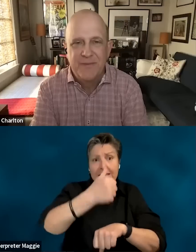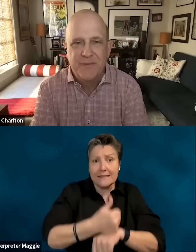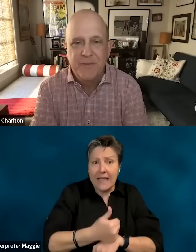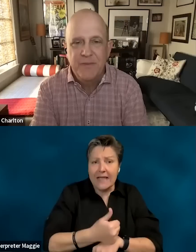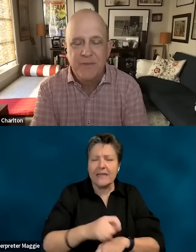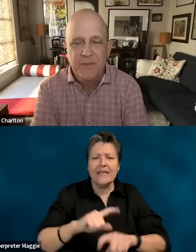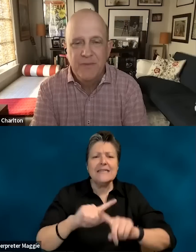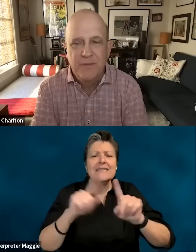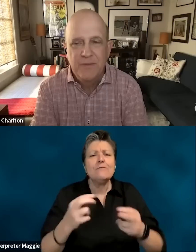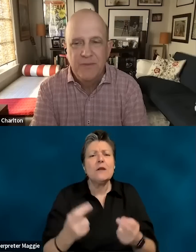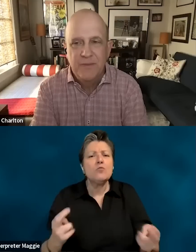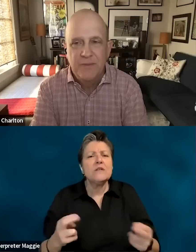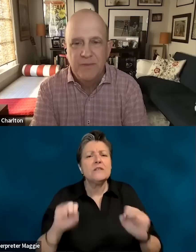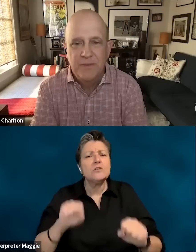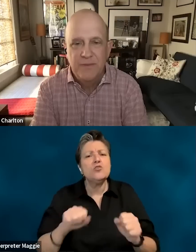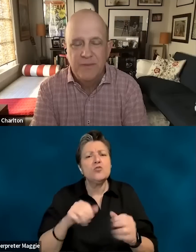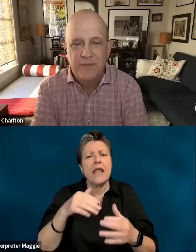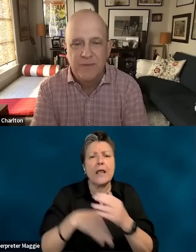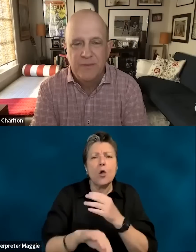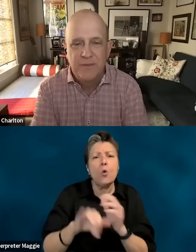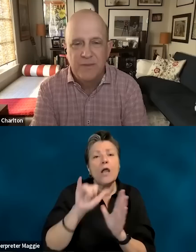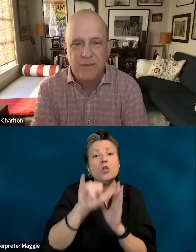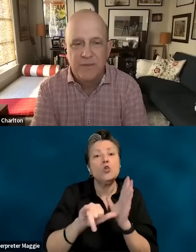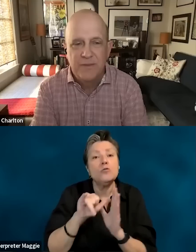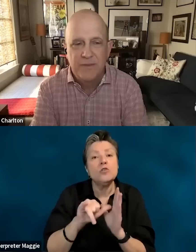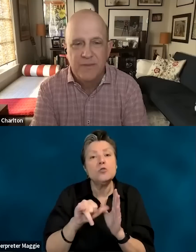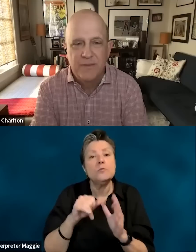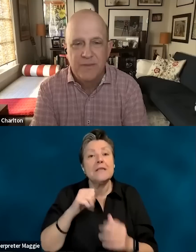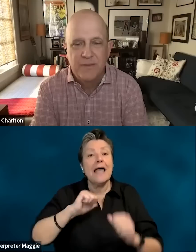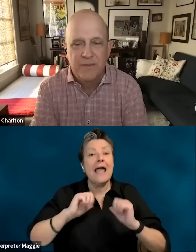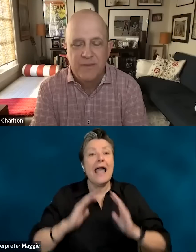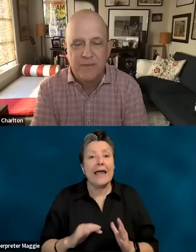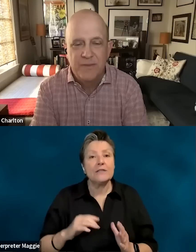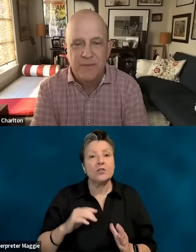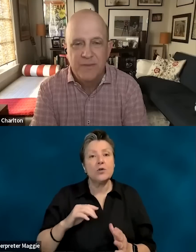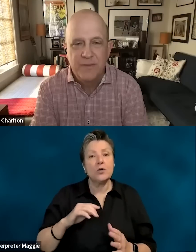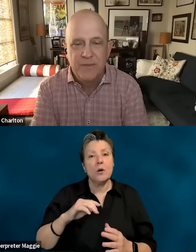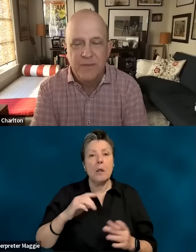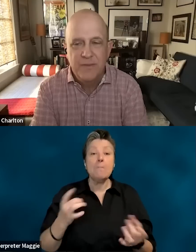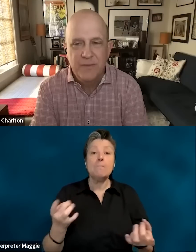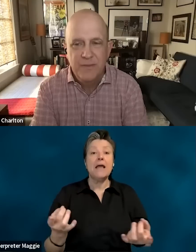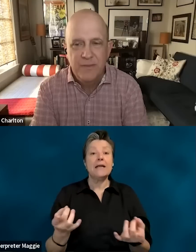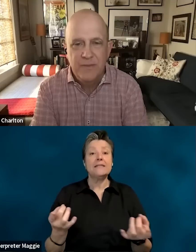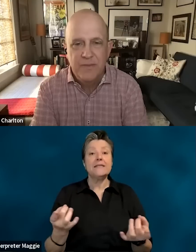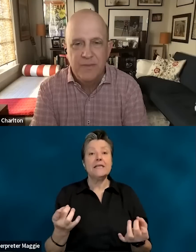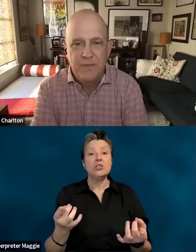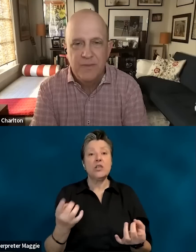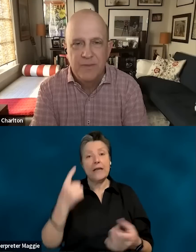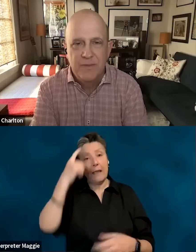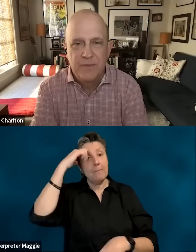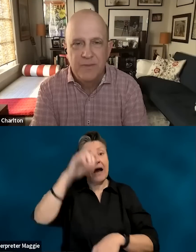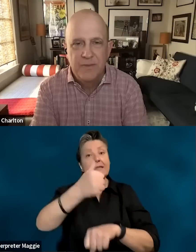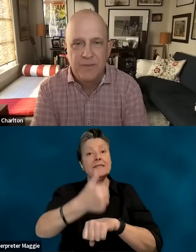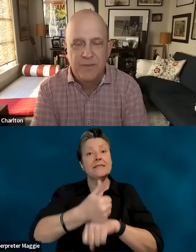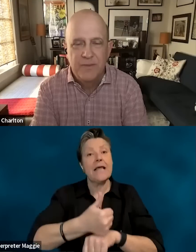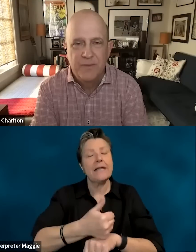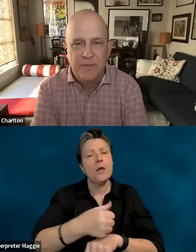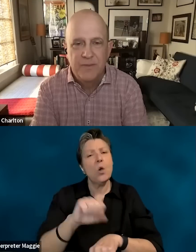and there's like actor meditations and mindset and be working on like the mindset issues